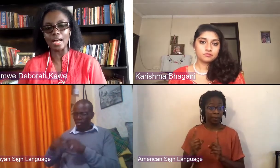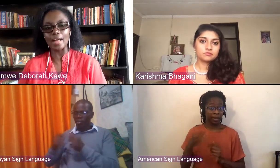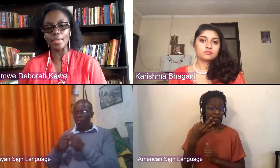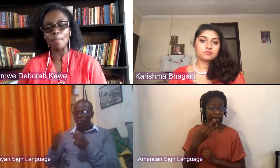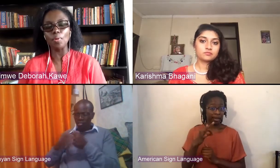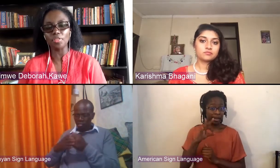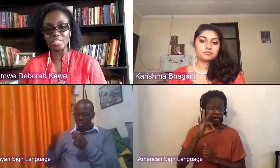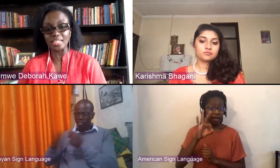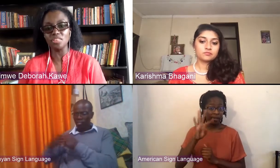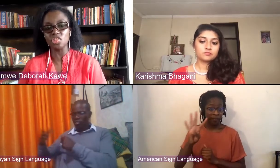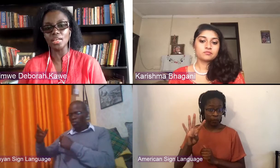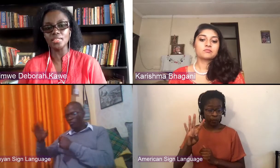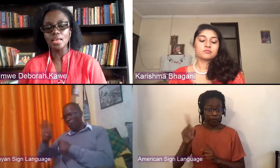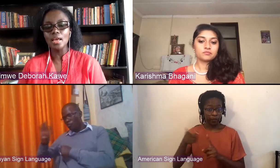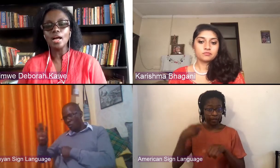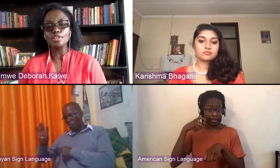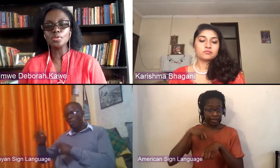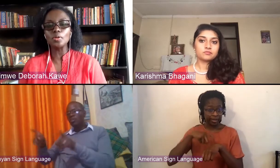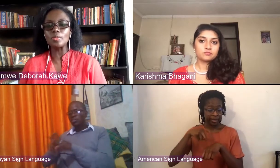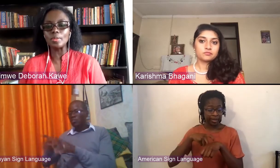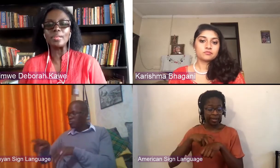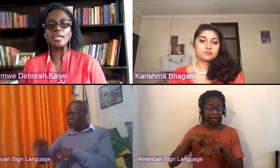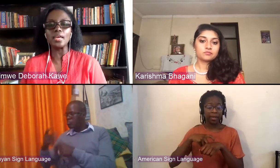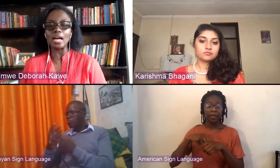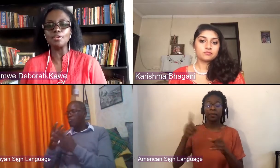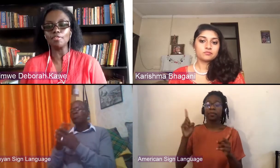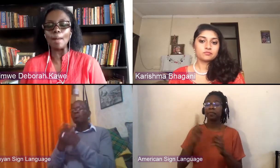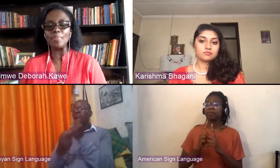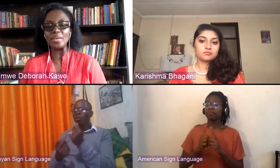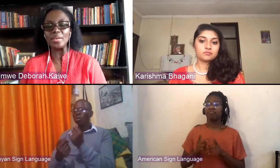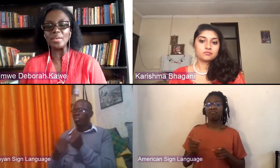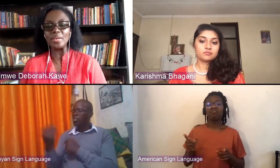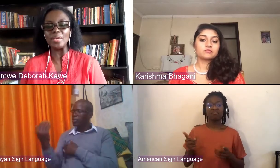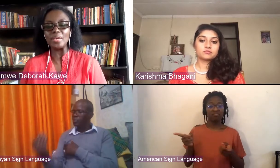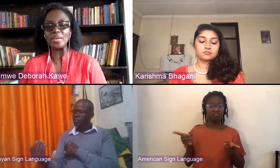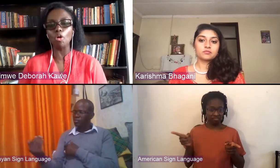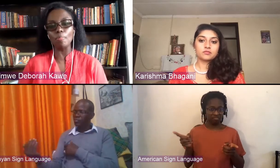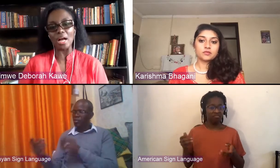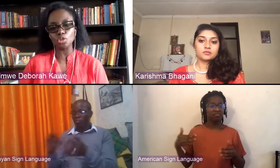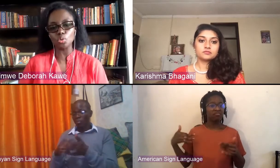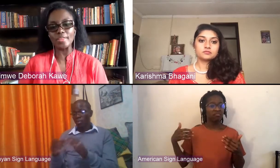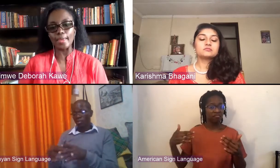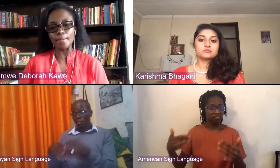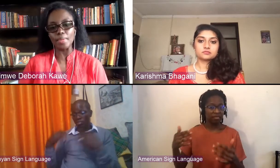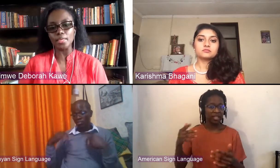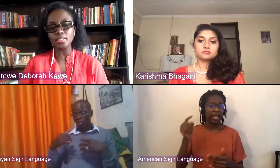And they are both teenagers. And so the play kind of happens now but we go back to when they meet.